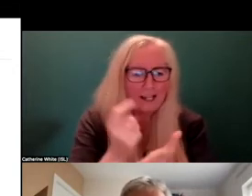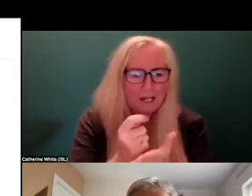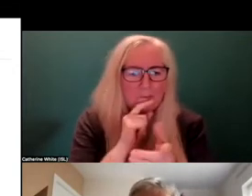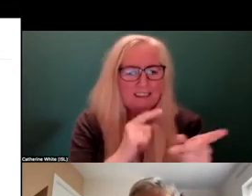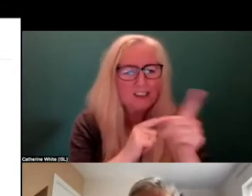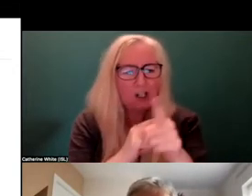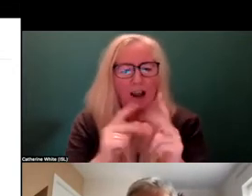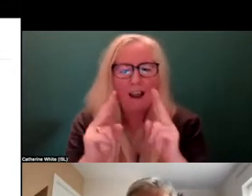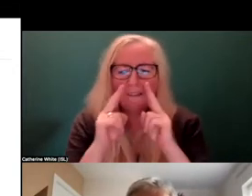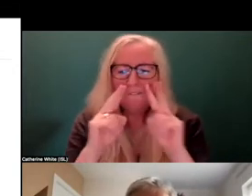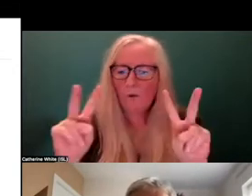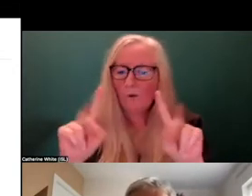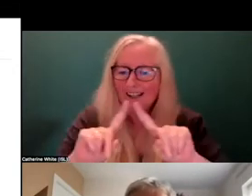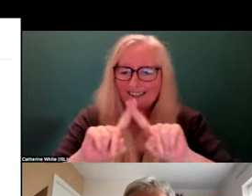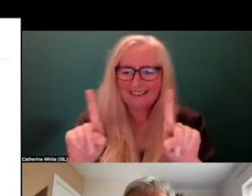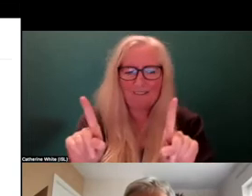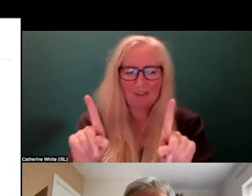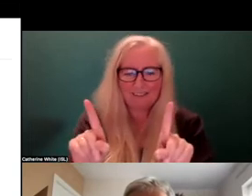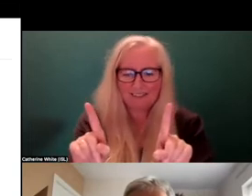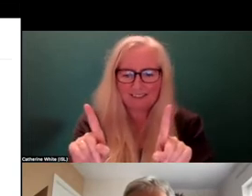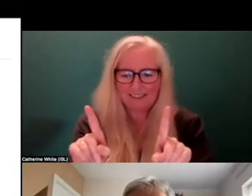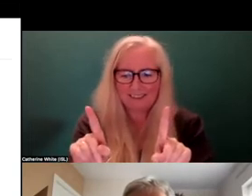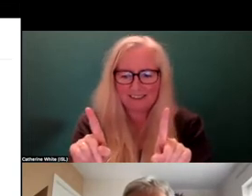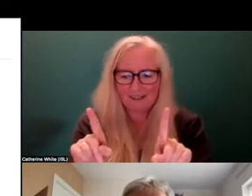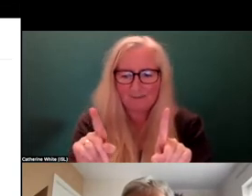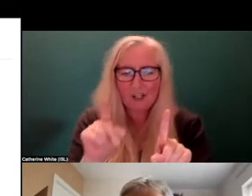So the one in the middle is just a view of a different kind of approach, where